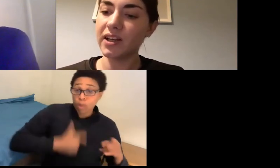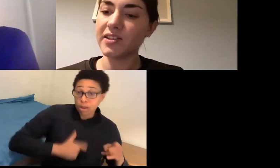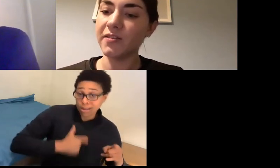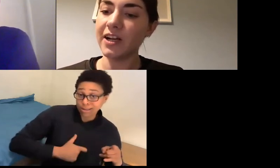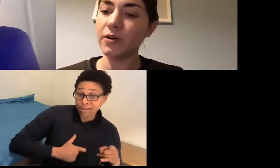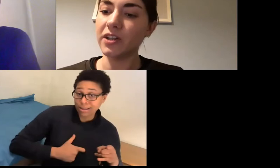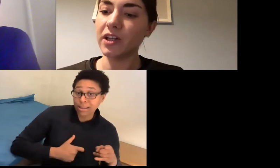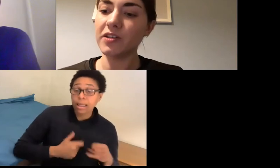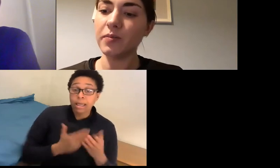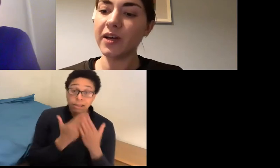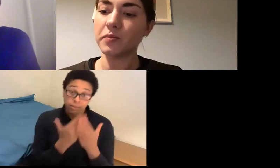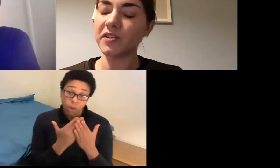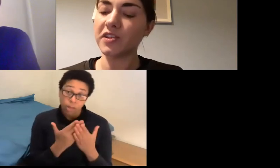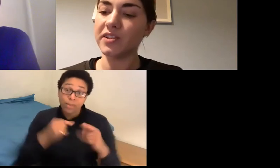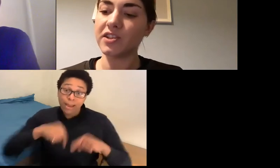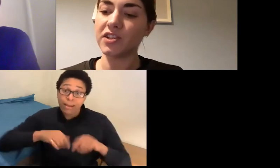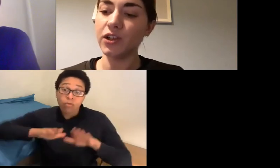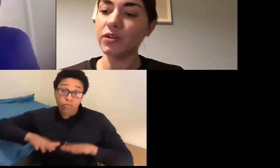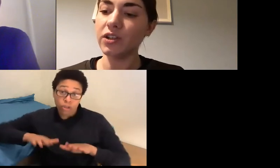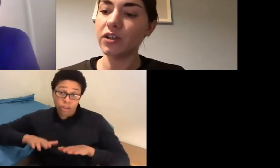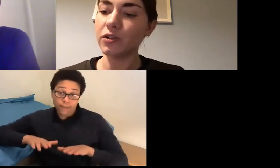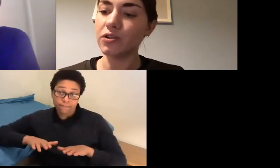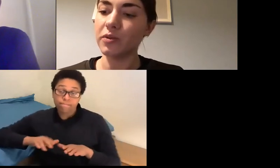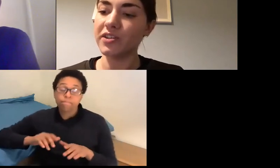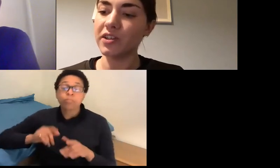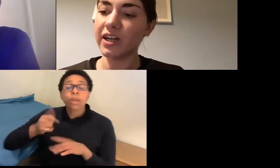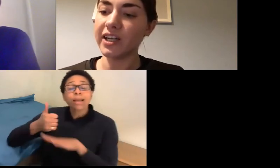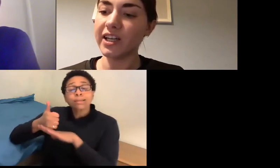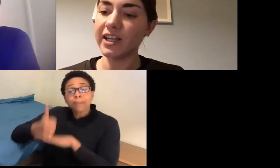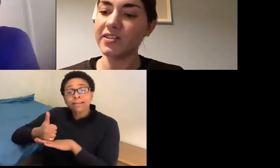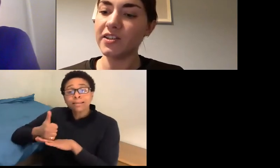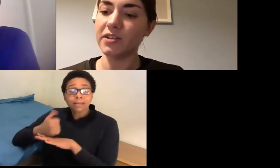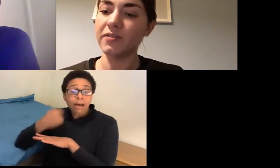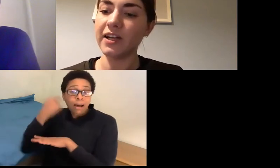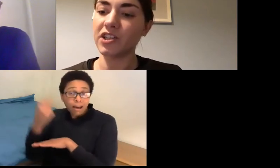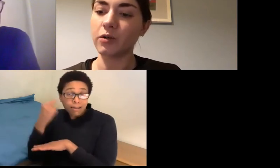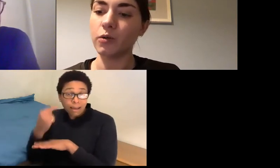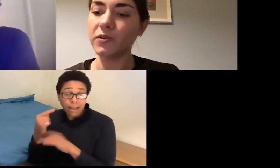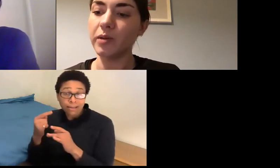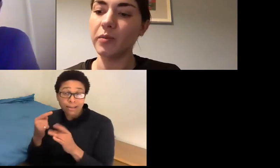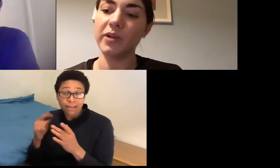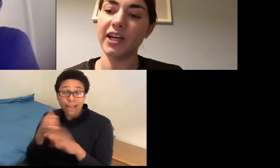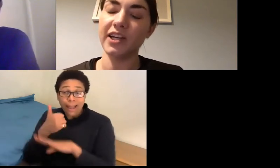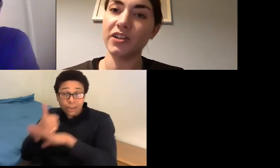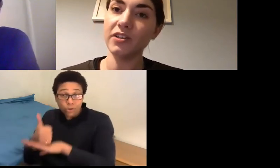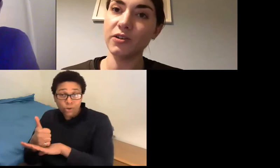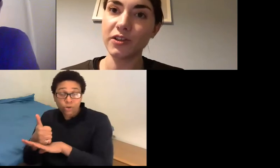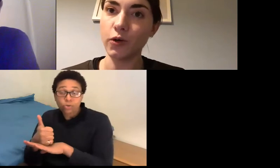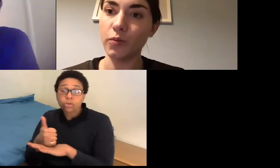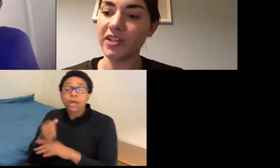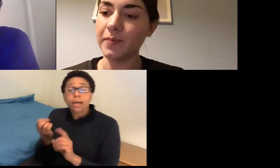He is a fellow at the London based Muslim Institute, contributing regularly to its flagship quarterly publication, Critical Muslim.